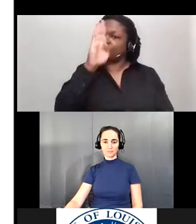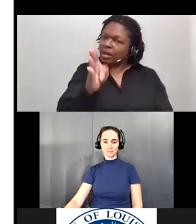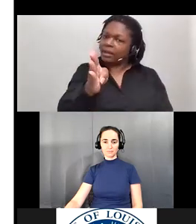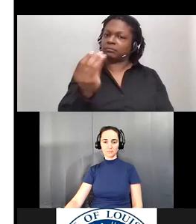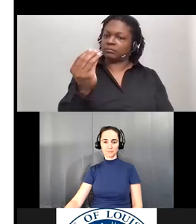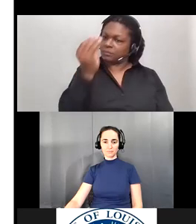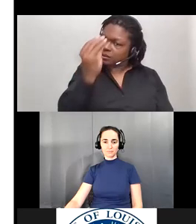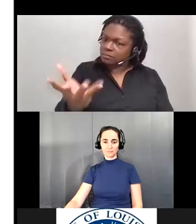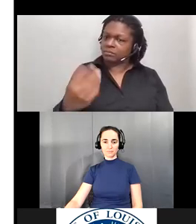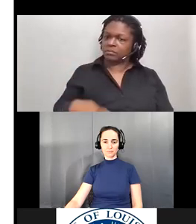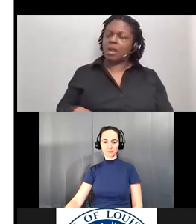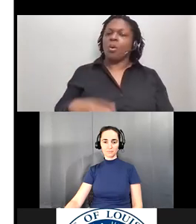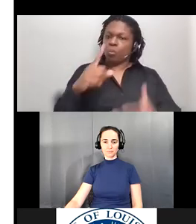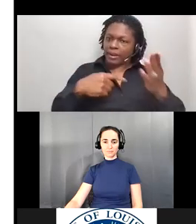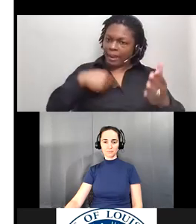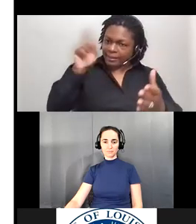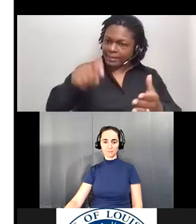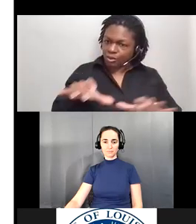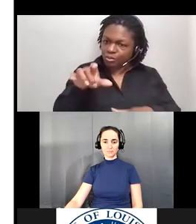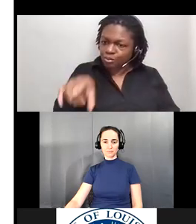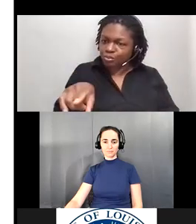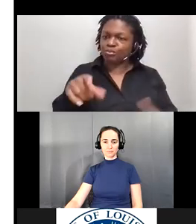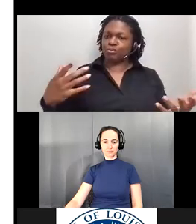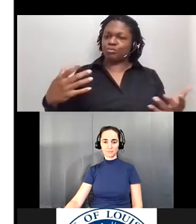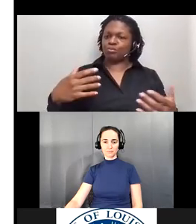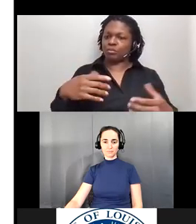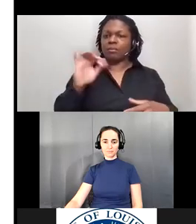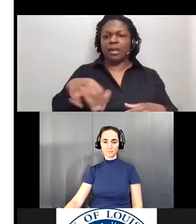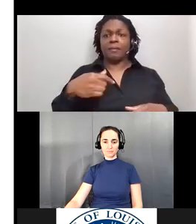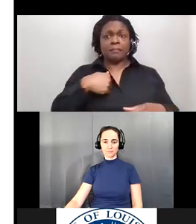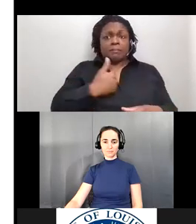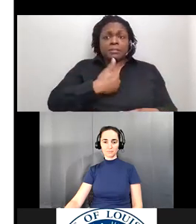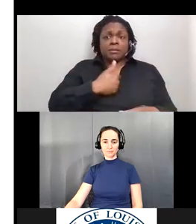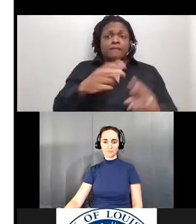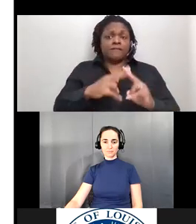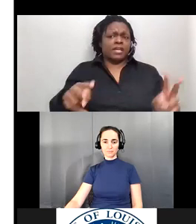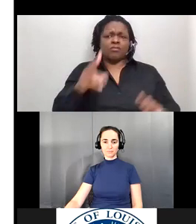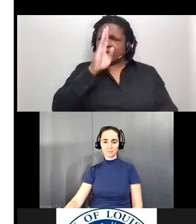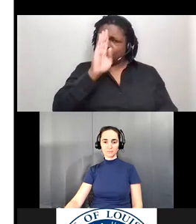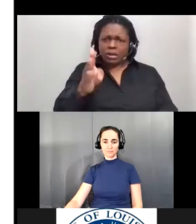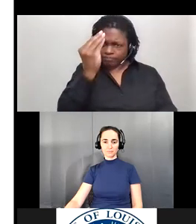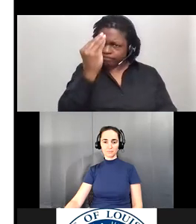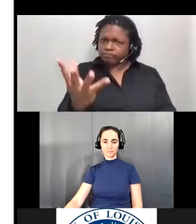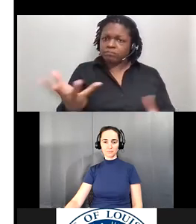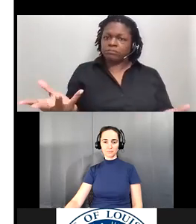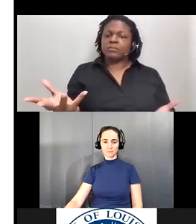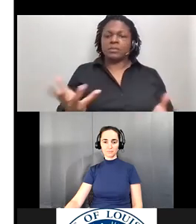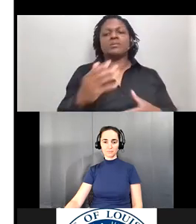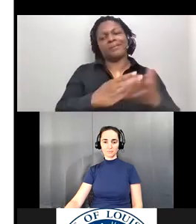for us to say, and so we say it and I was a very direct police officer. 16:02:37 And I'm pretty sure that sometimes people thought I was rude and I was not trying